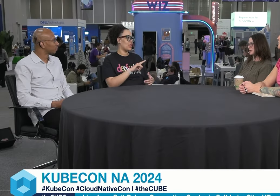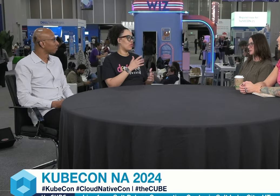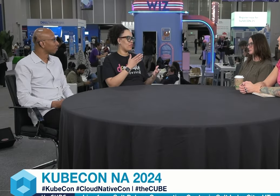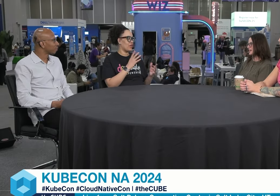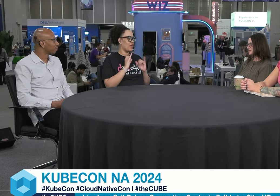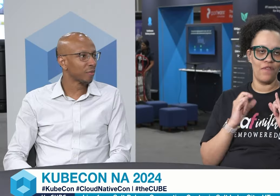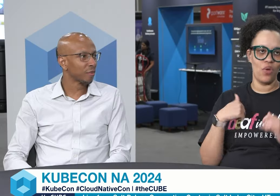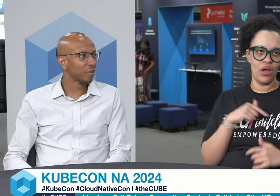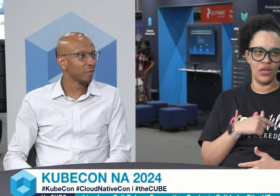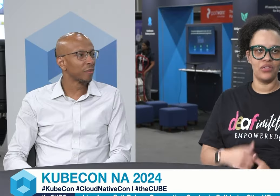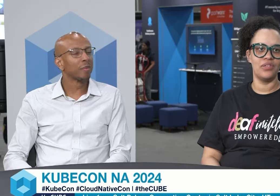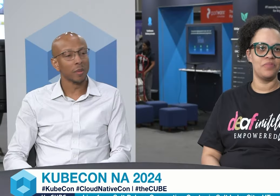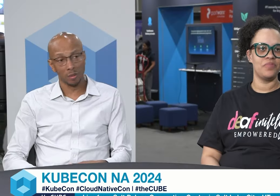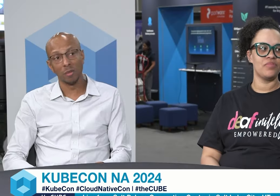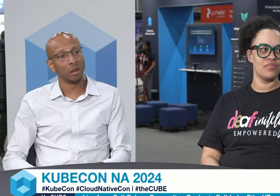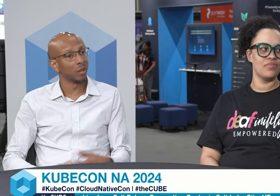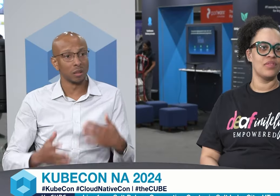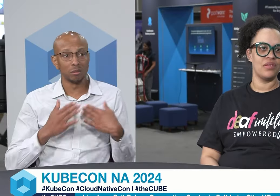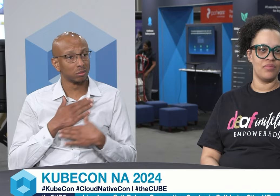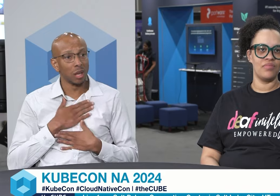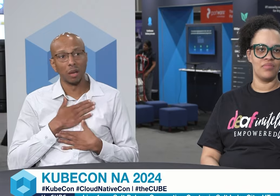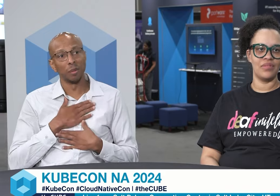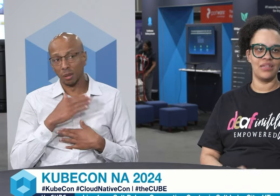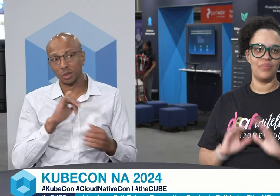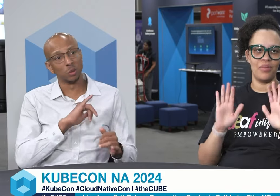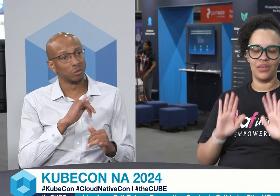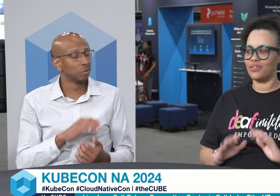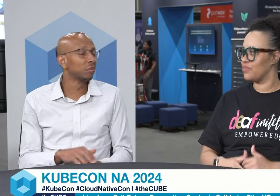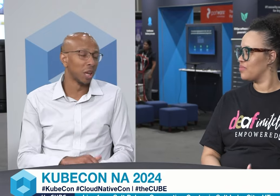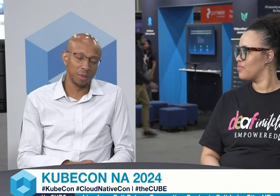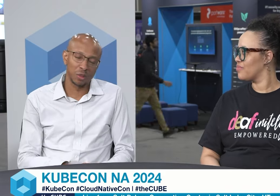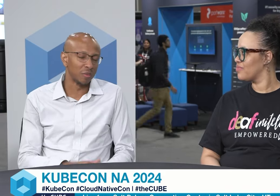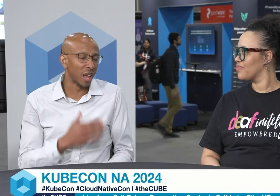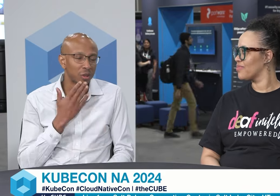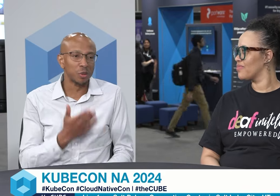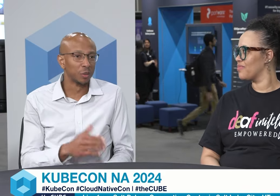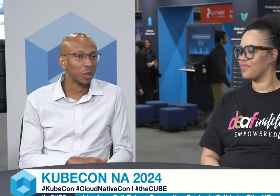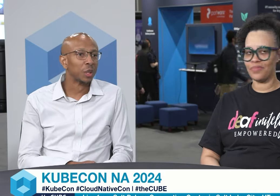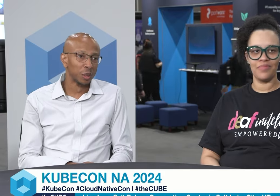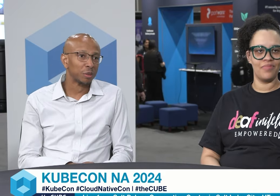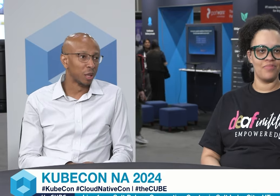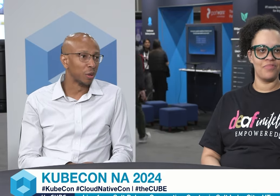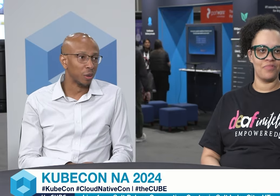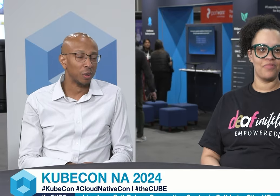Thank you. Thank you Savannah for interviewing us. Yeah, it's been amazing. Thank you. It was my pleasure. It really was.